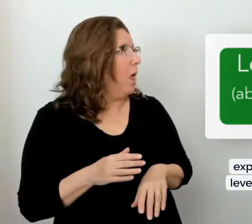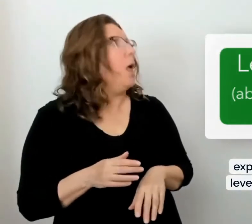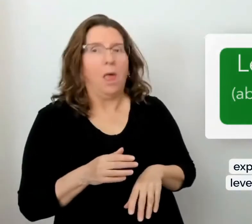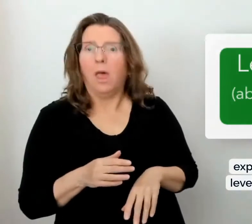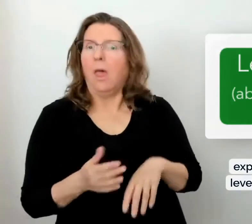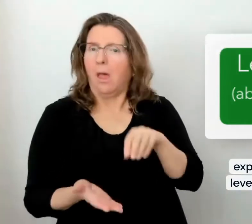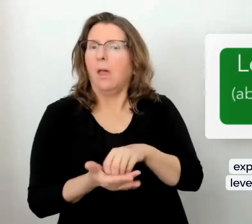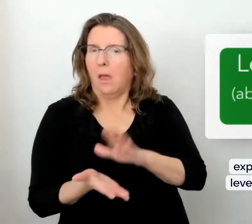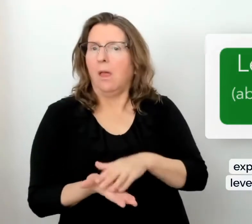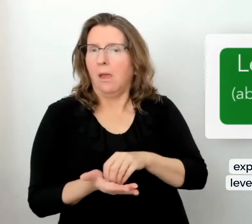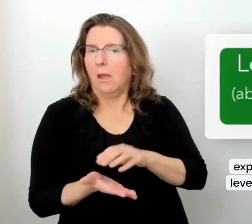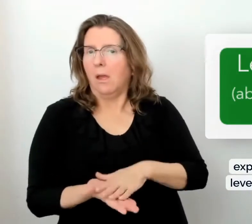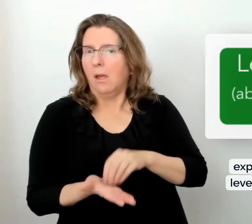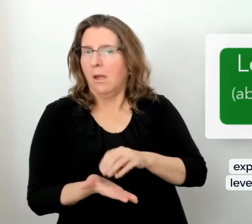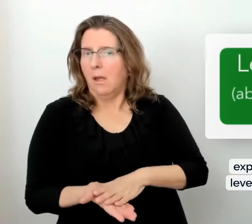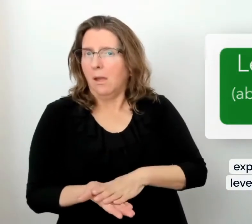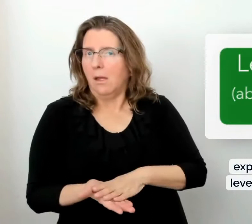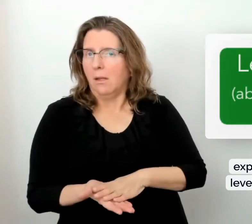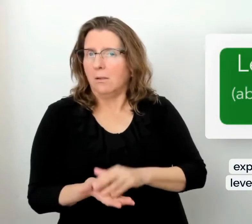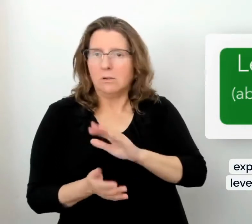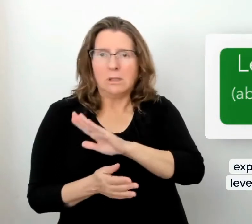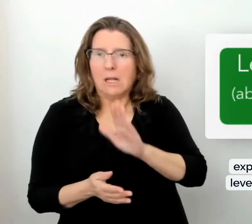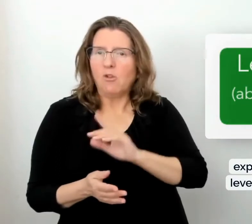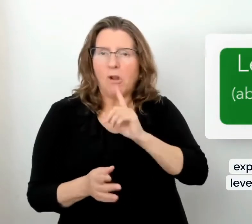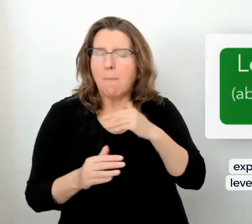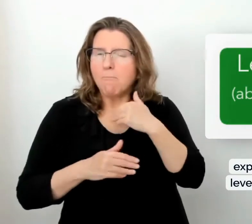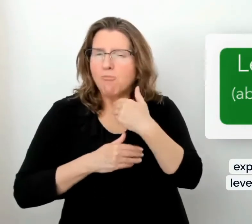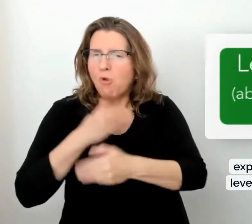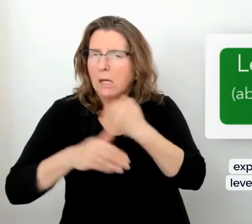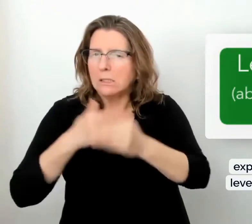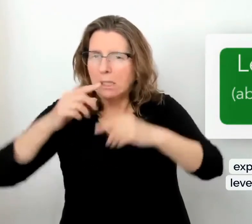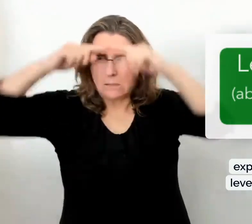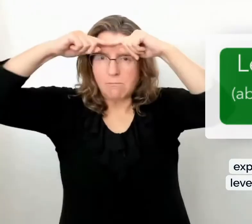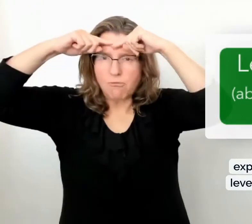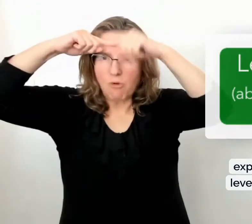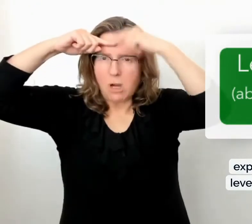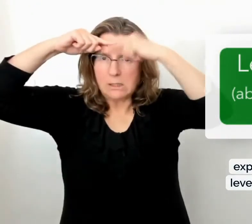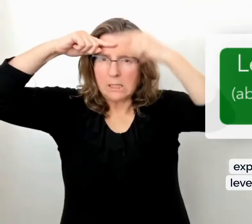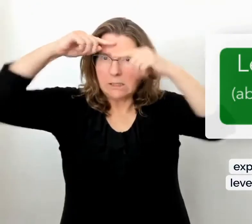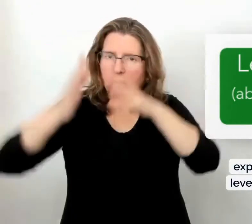The students do what they're told. They are not really processing the information for themselves.